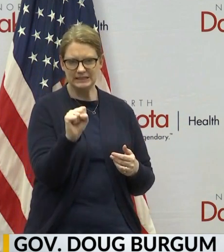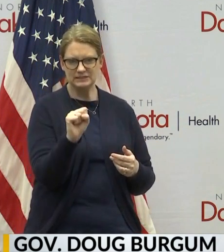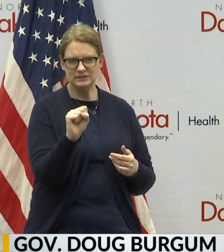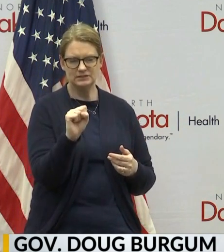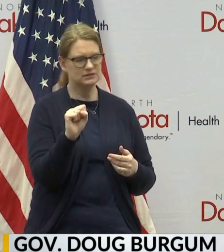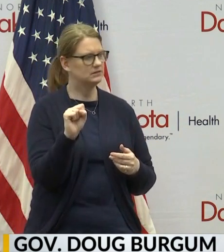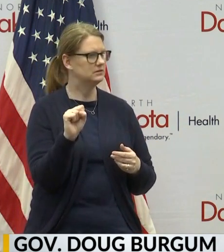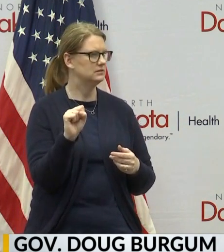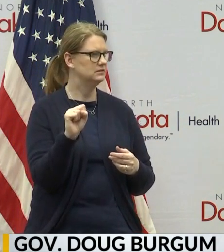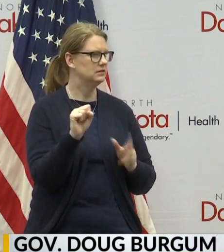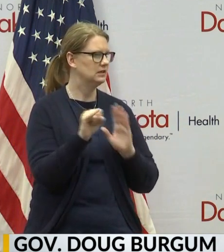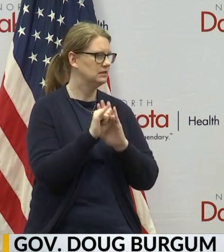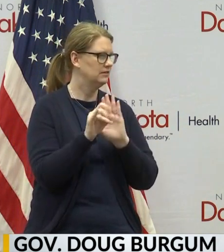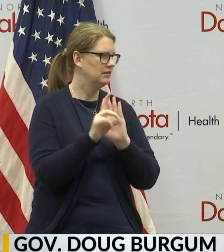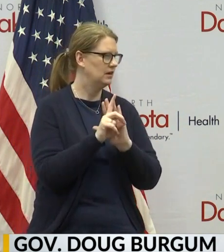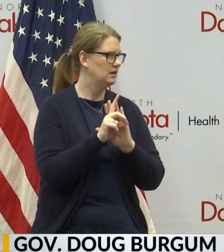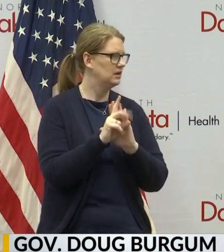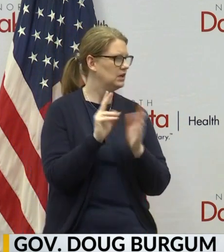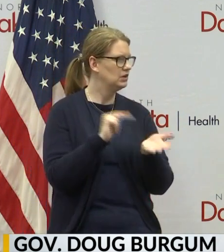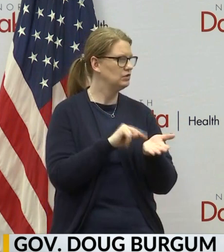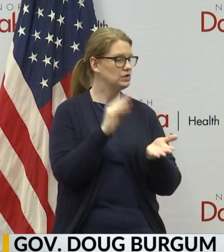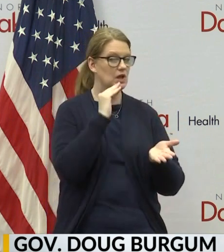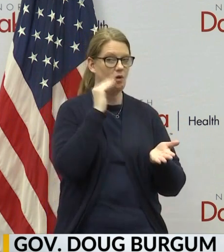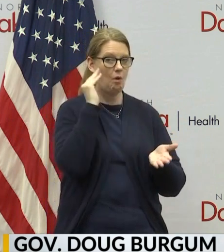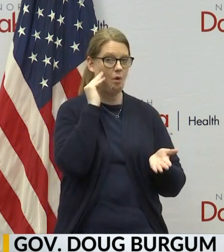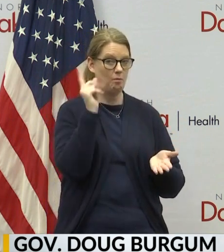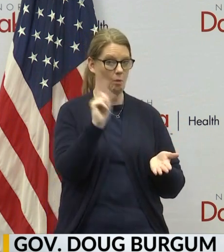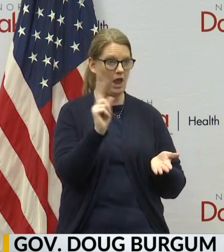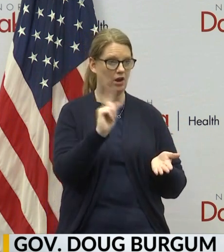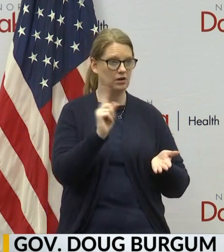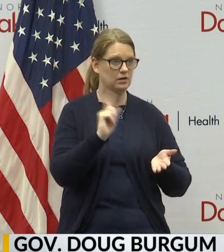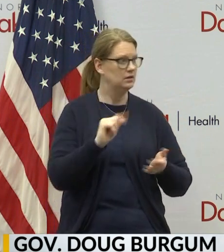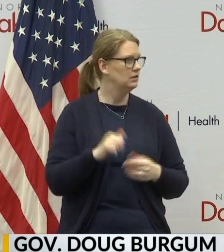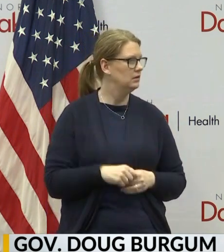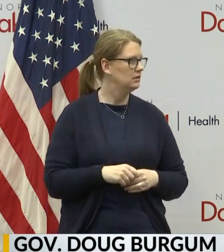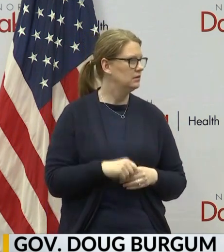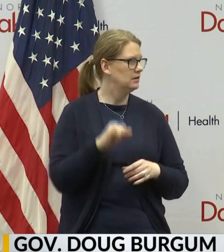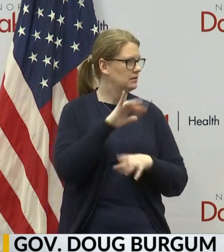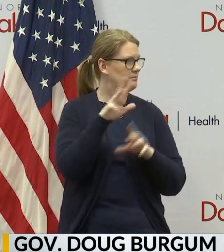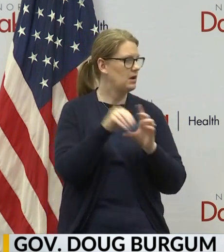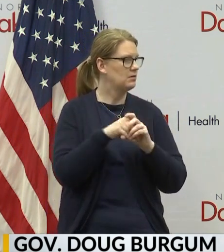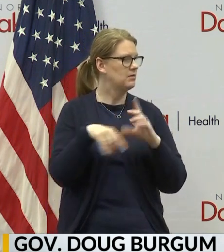AND IF SO, WHERE? THE QUESTION IS HAVE THERE